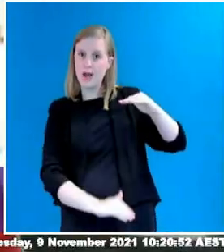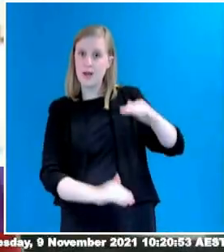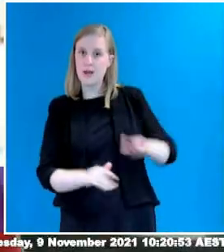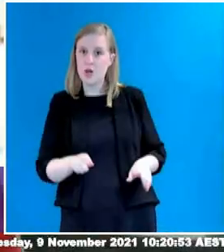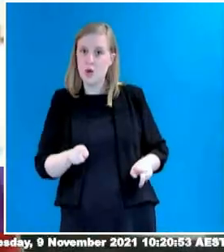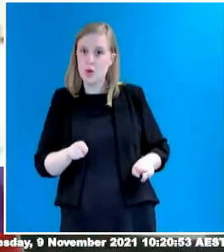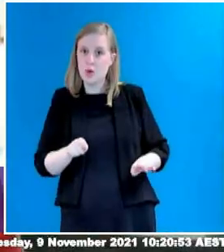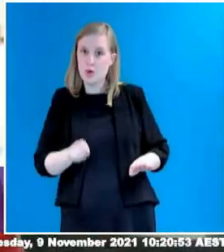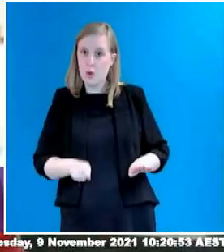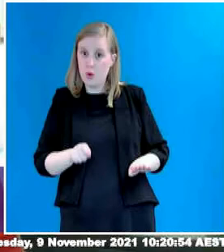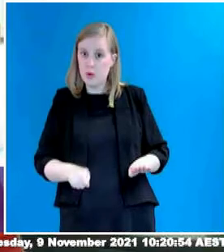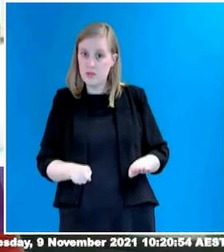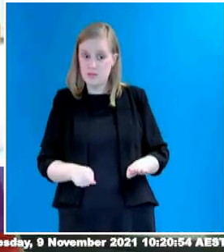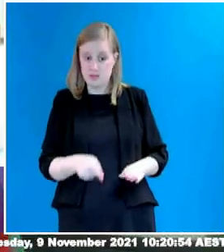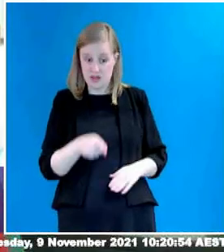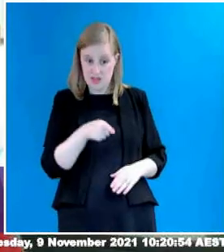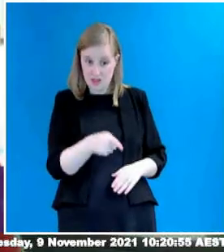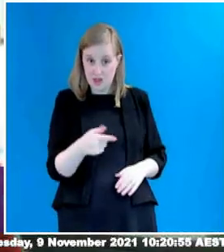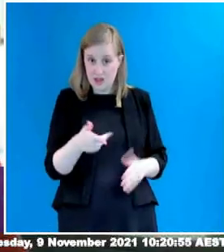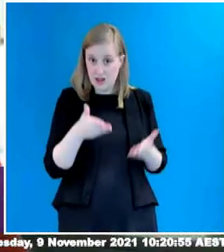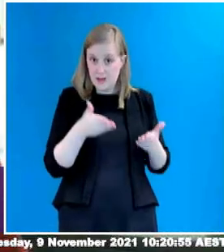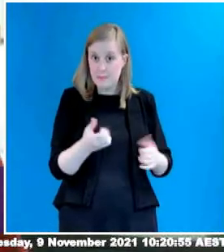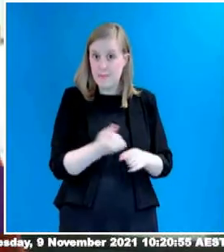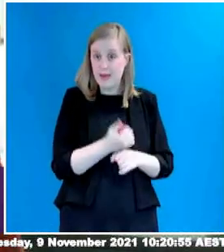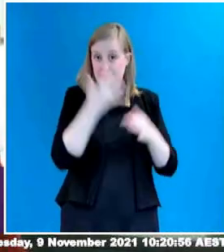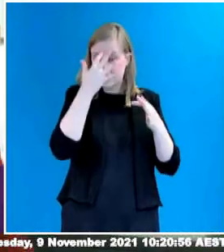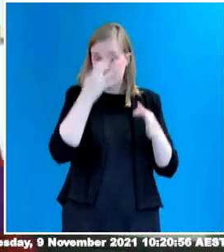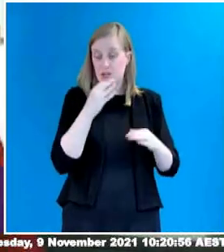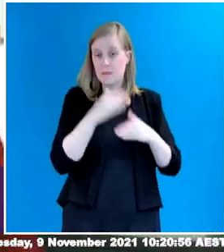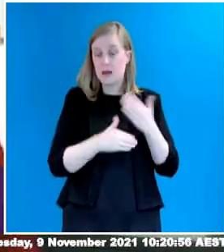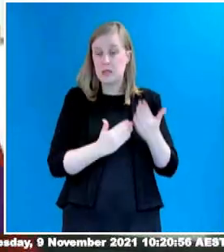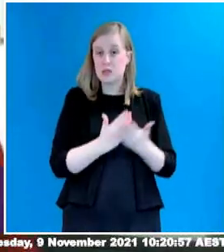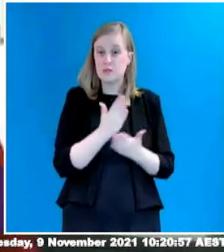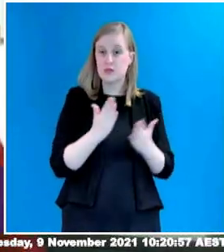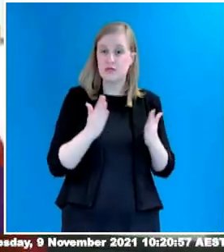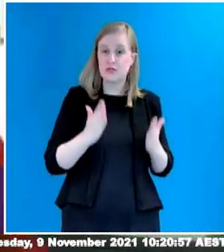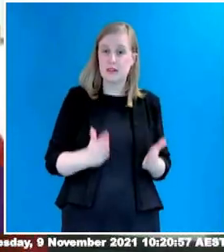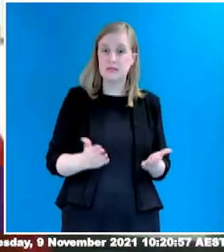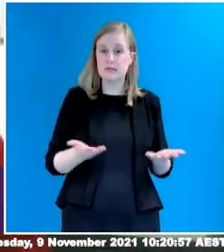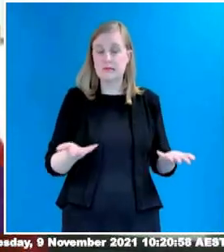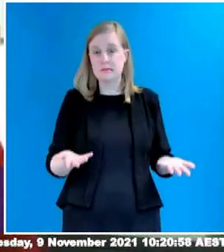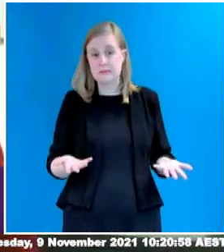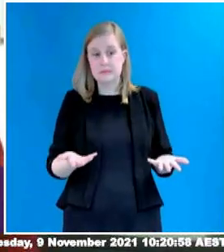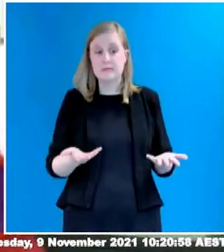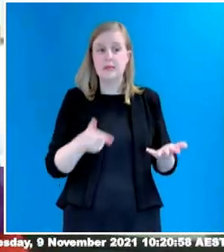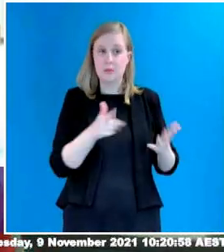We did intervene in a case before the Supreme Court called LM in the